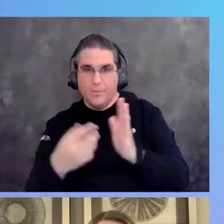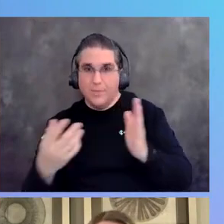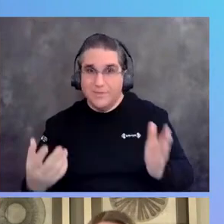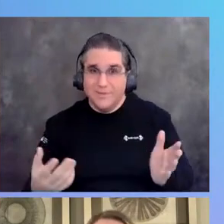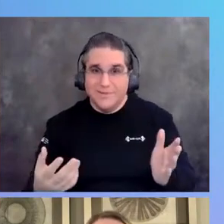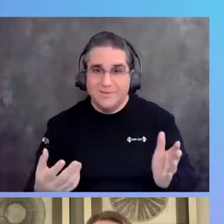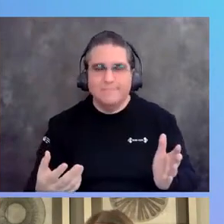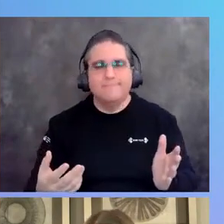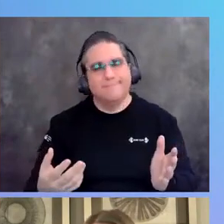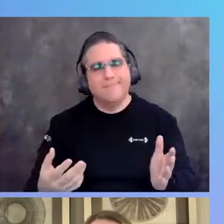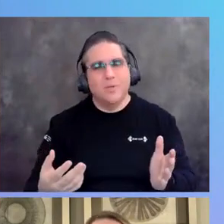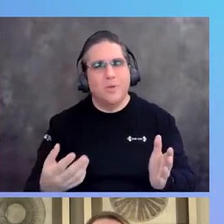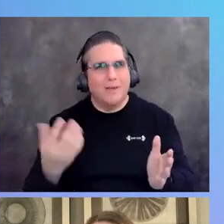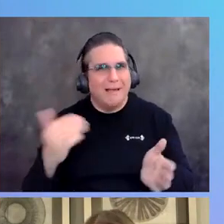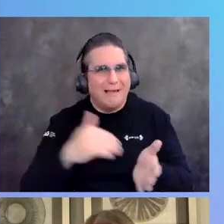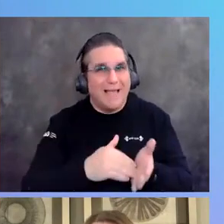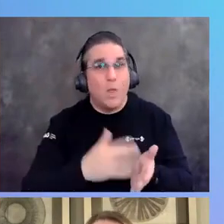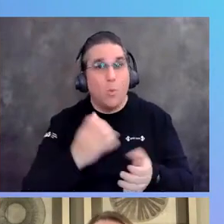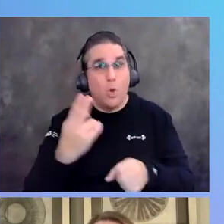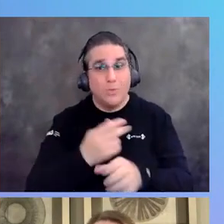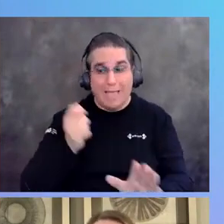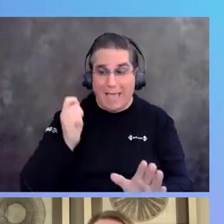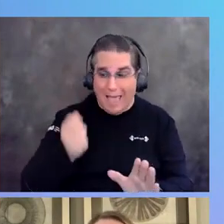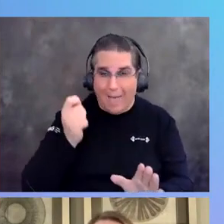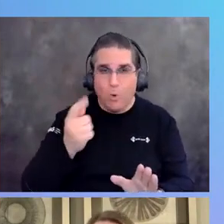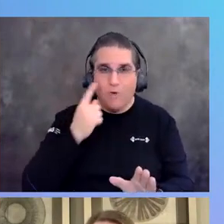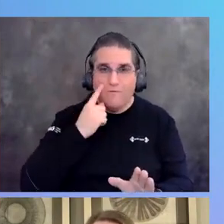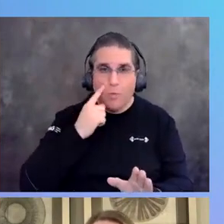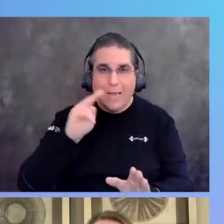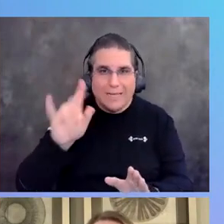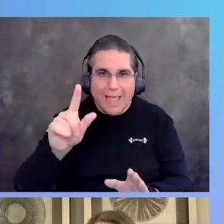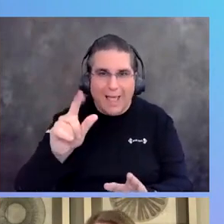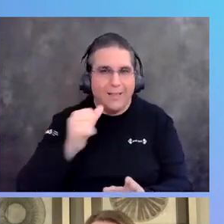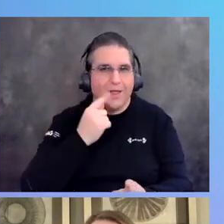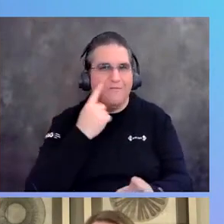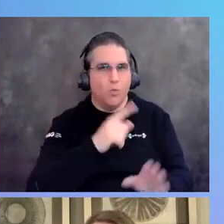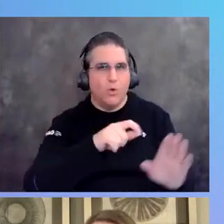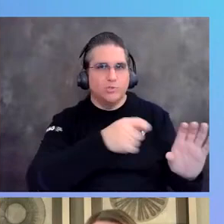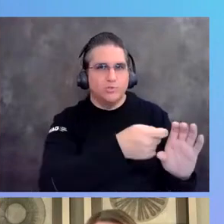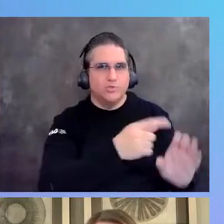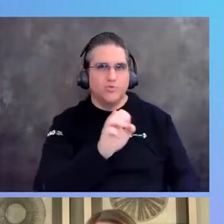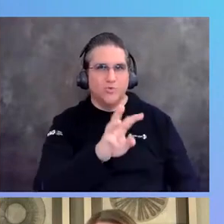for like the hammering that nail rather than trying to screw a